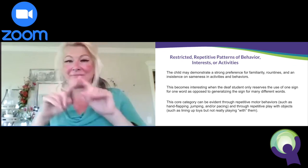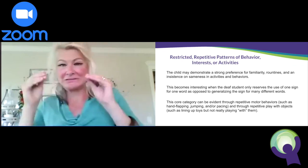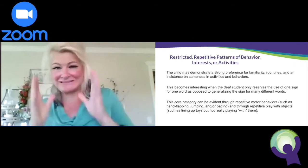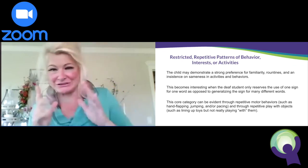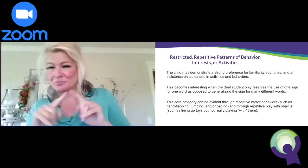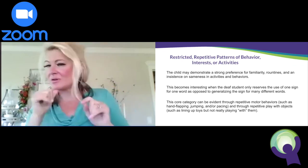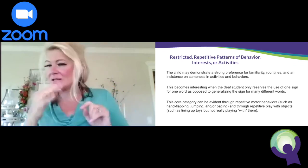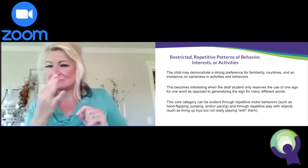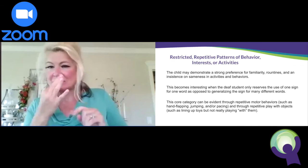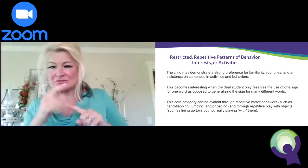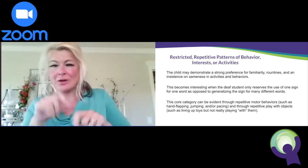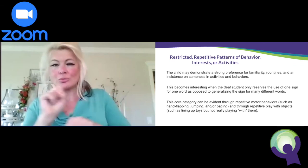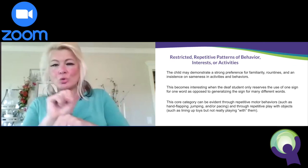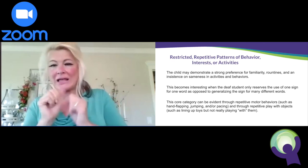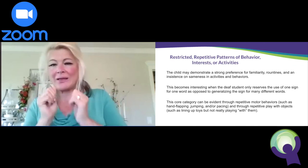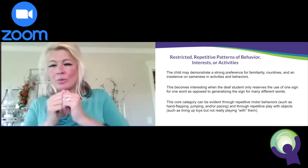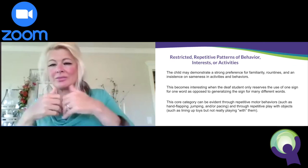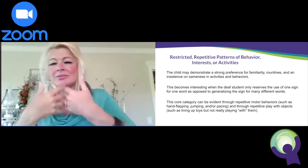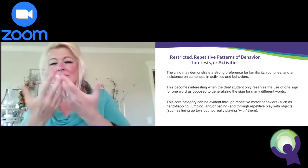you're working with environment either at a deaf school